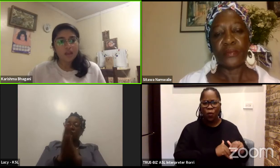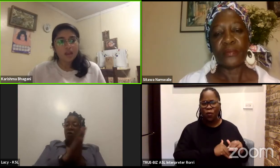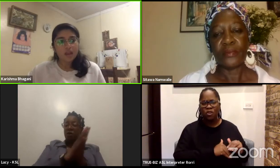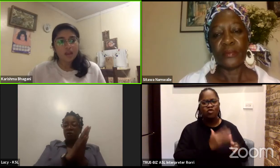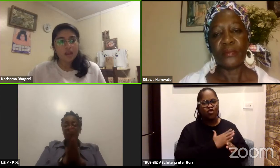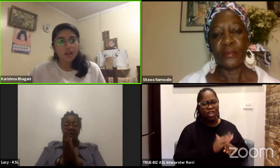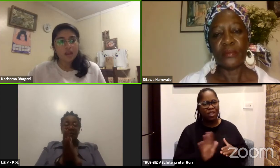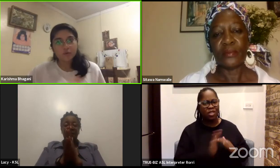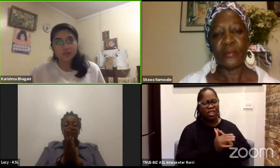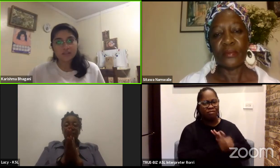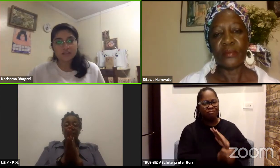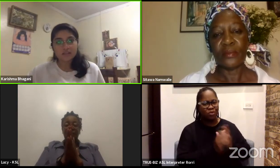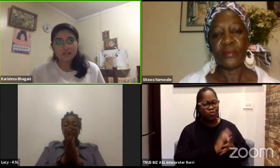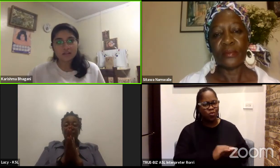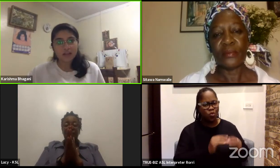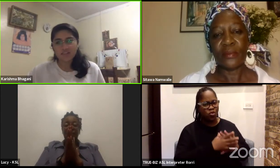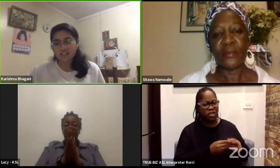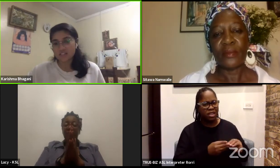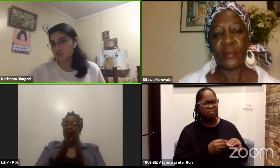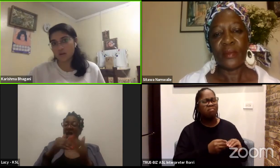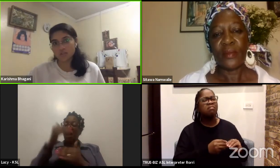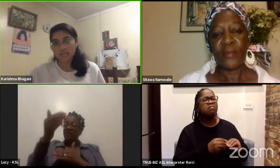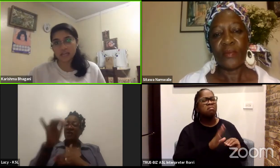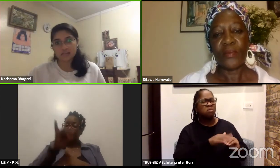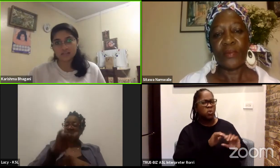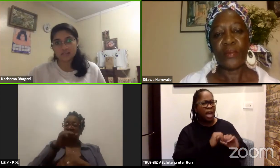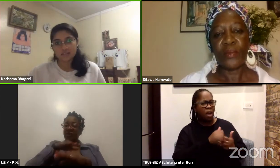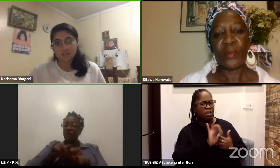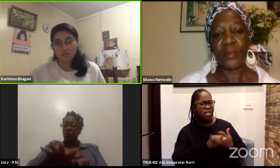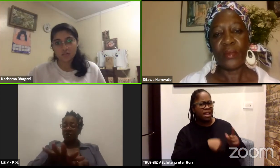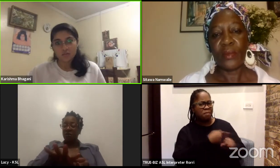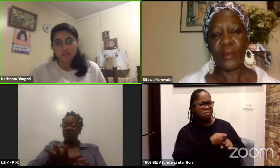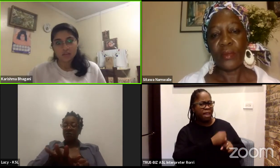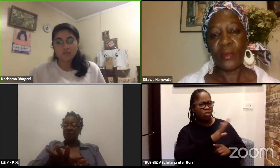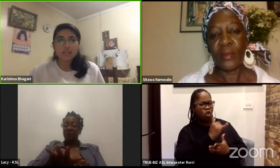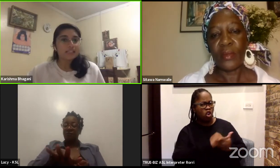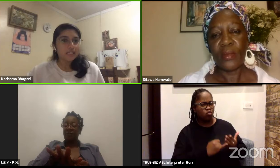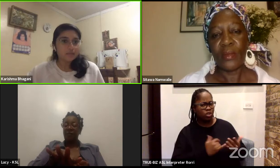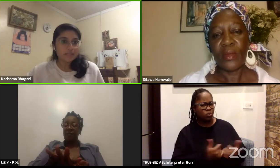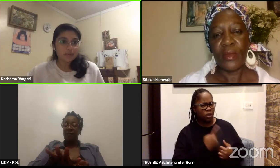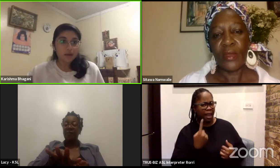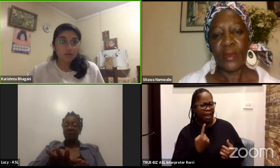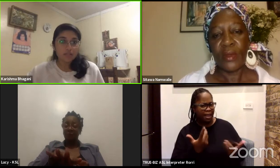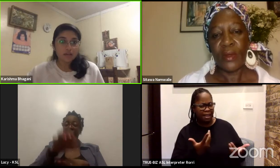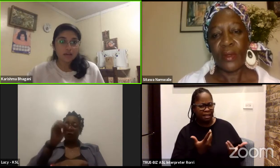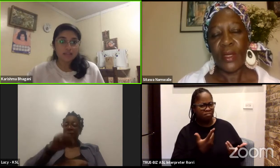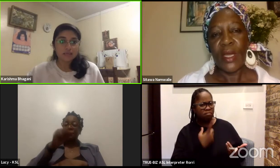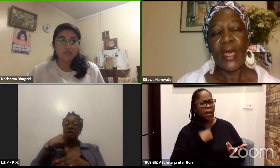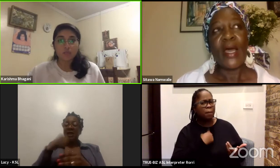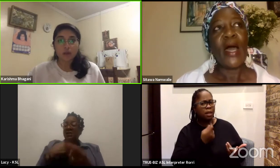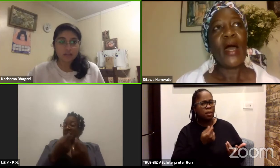How did that influence the kind of artist you are today? Can you tell us a little bit about some of the work